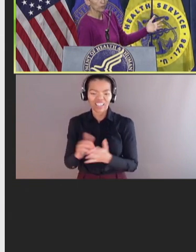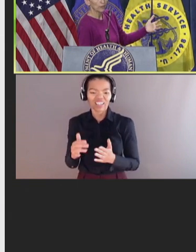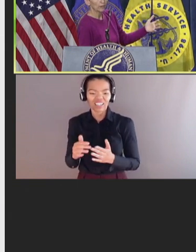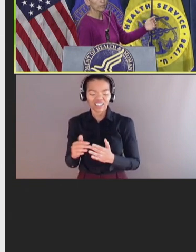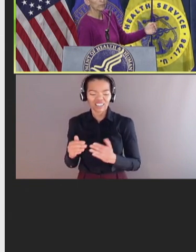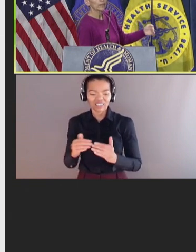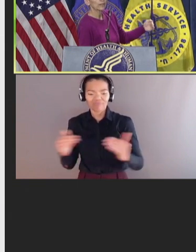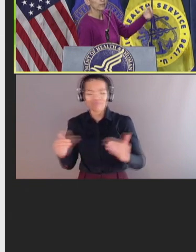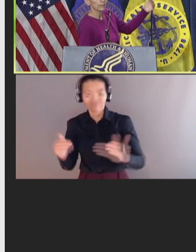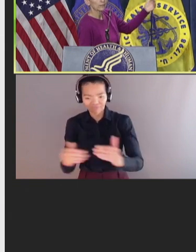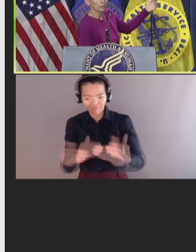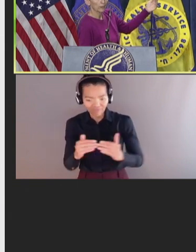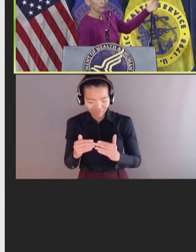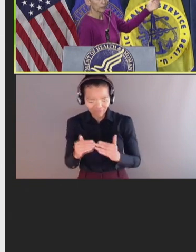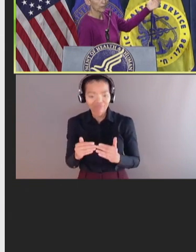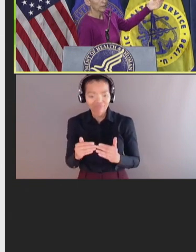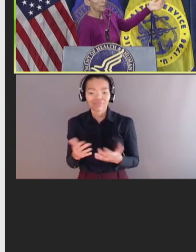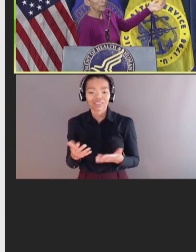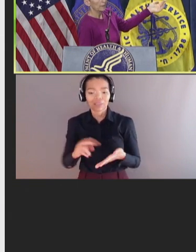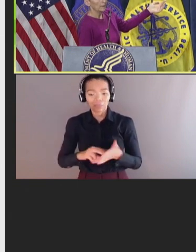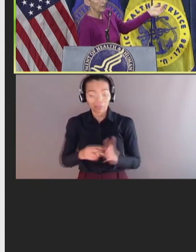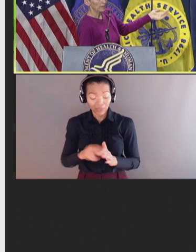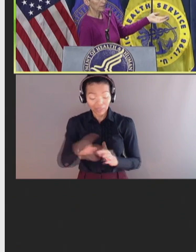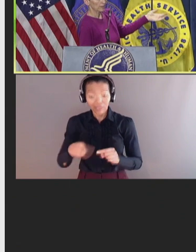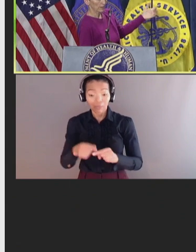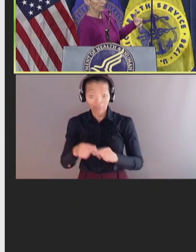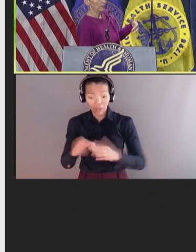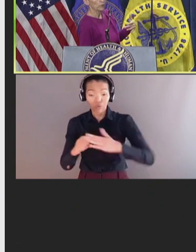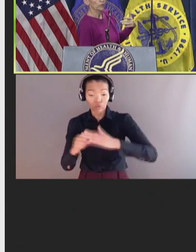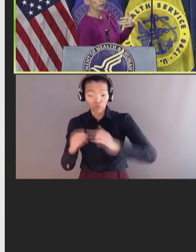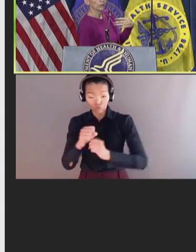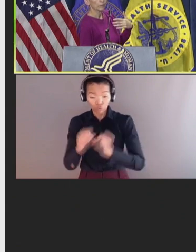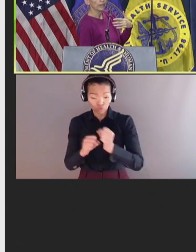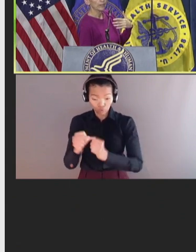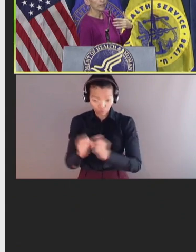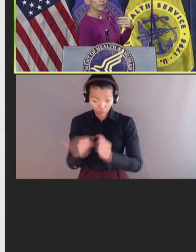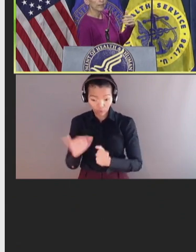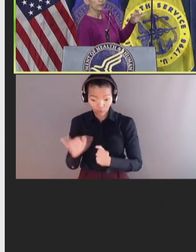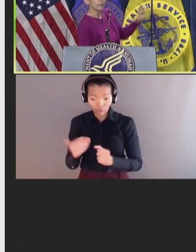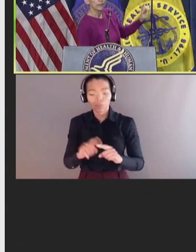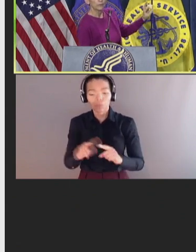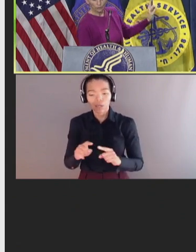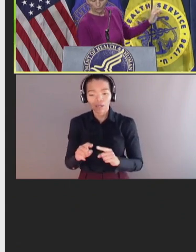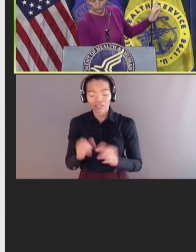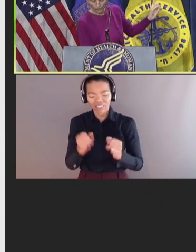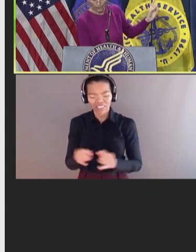barriers as it is about these individual barriers. And when we heard earlier about